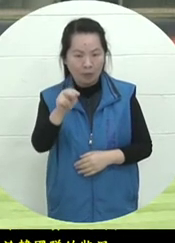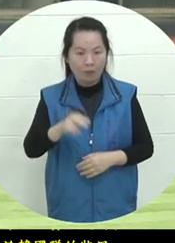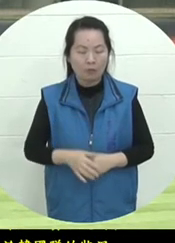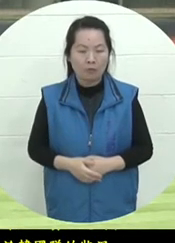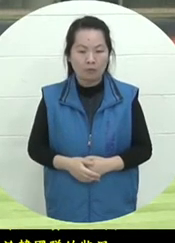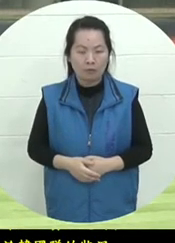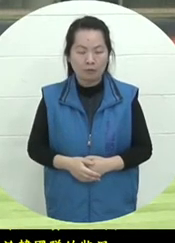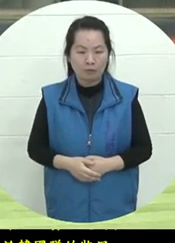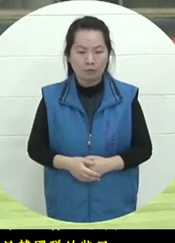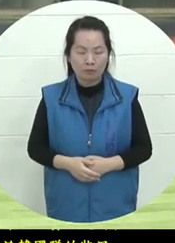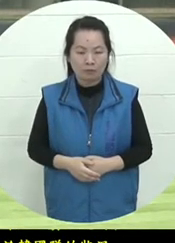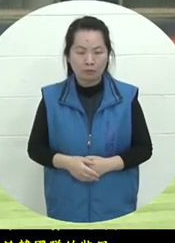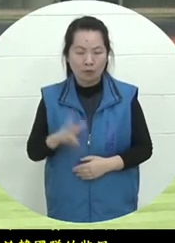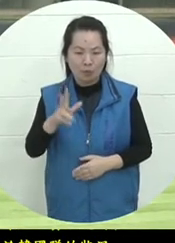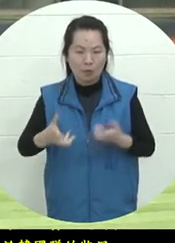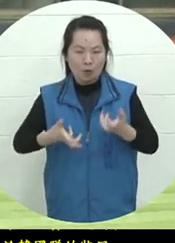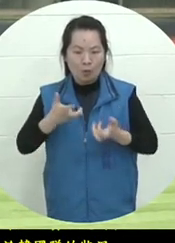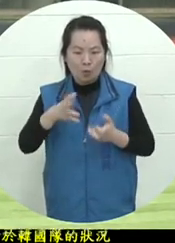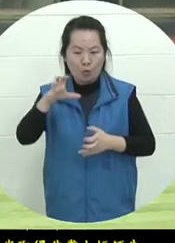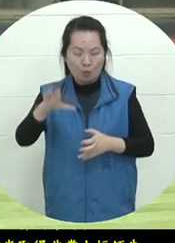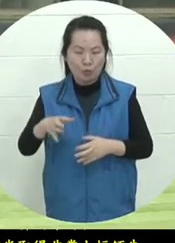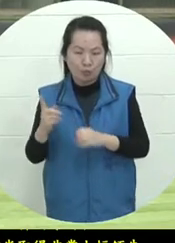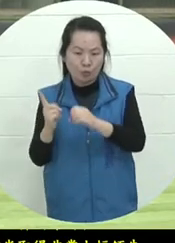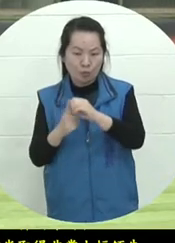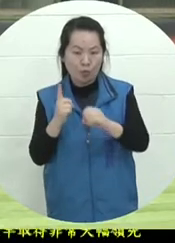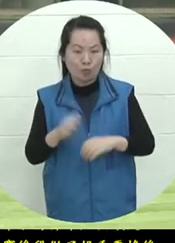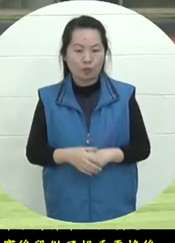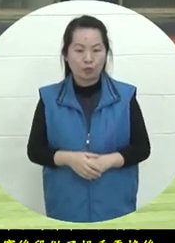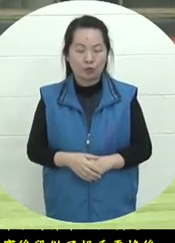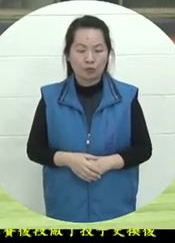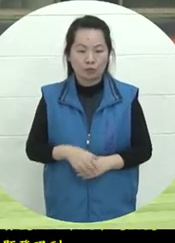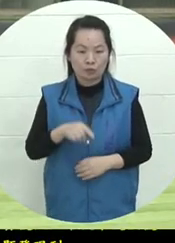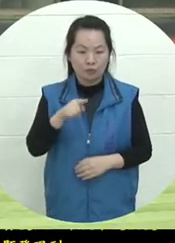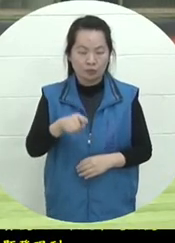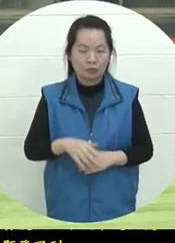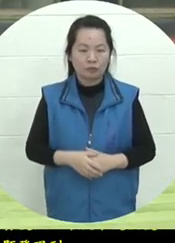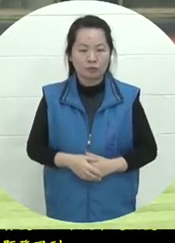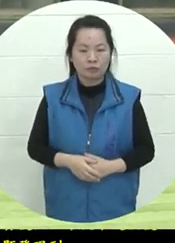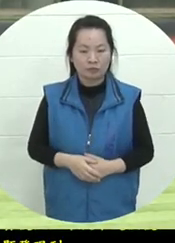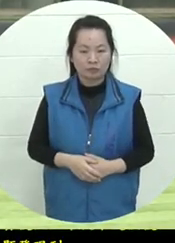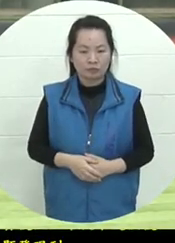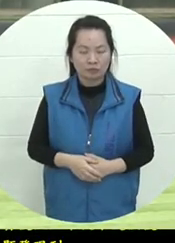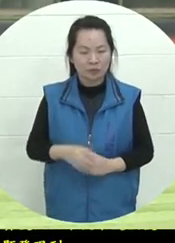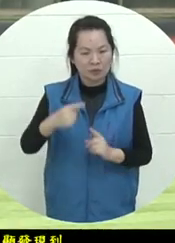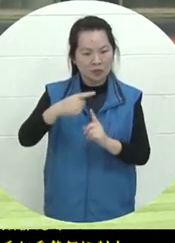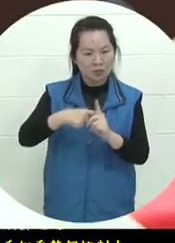the pitchers in the bullpen seemed to have a certain degree of overall control compared to the starting pitchers, so there was also